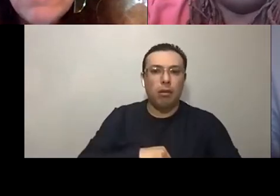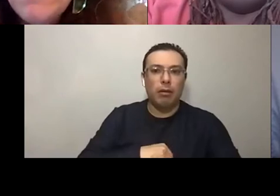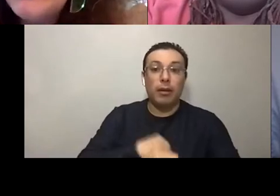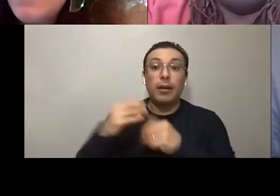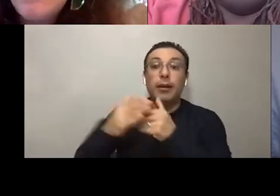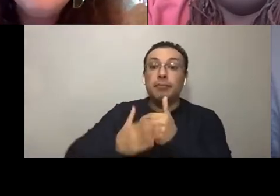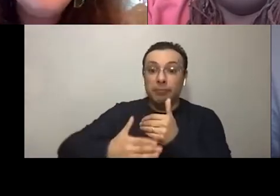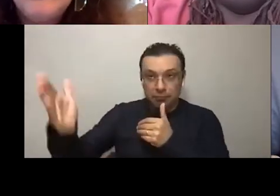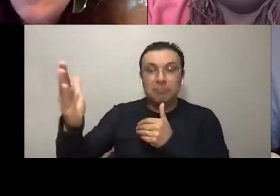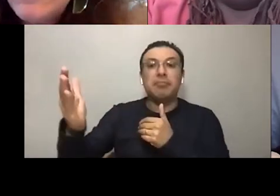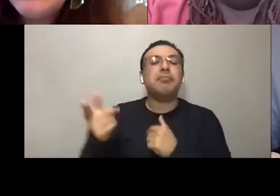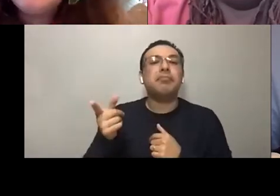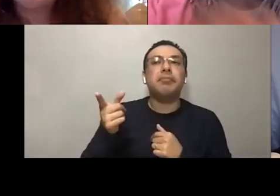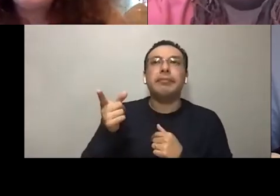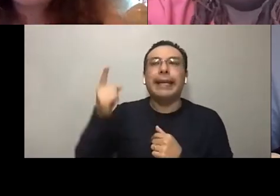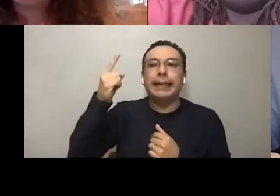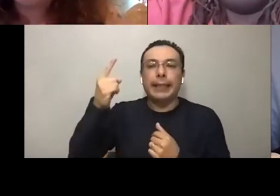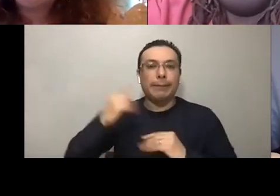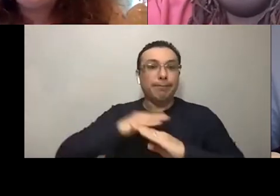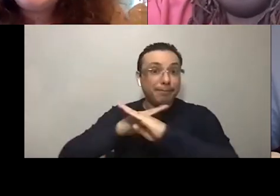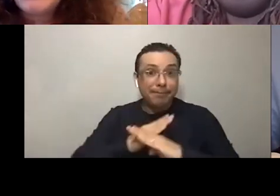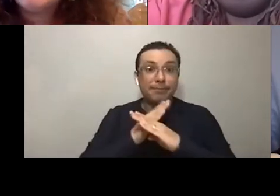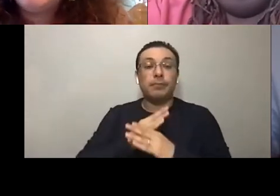central nervous system— I mean it really does attack the entire body.